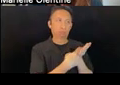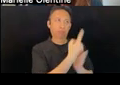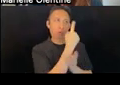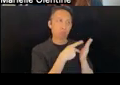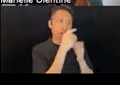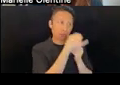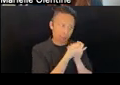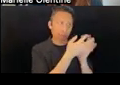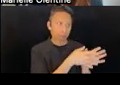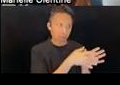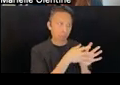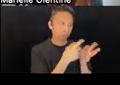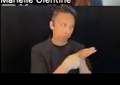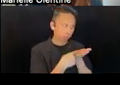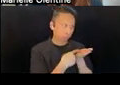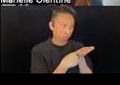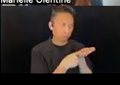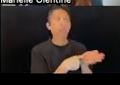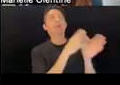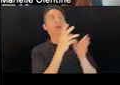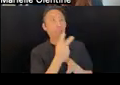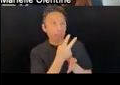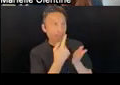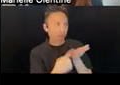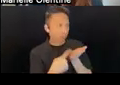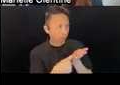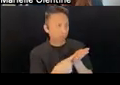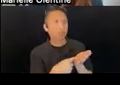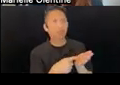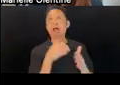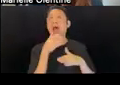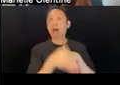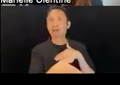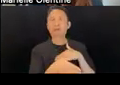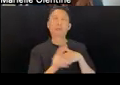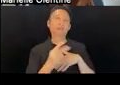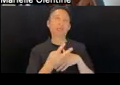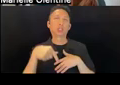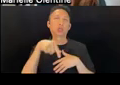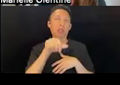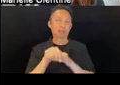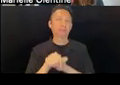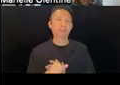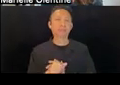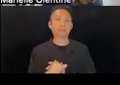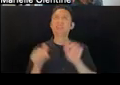and Marielle, is there anything you would like to say at the beginning? Just that it's really so